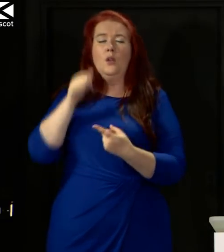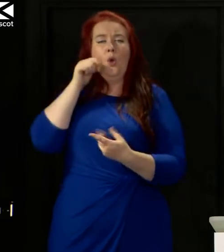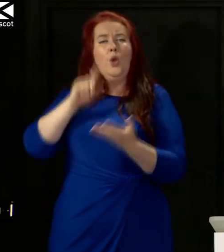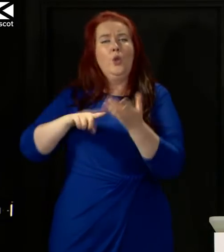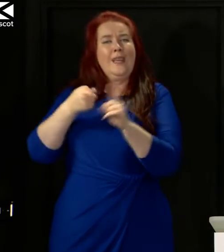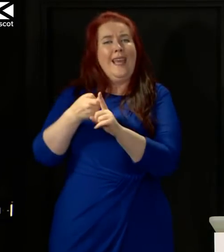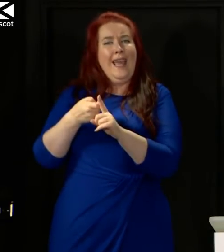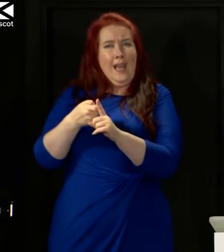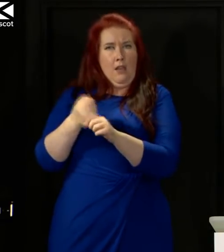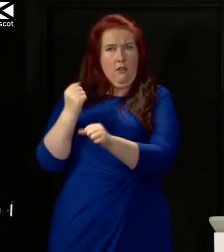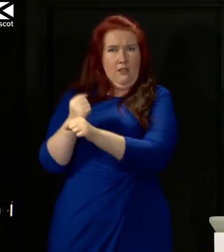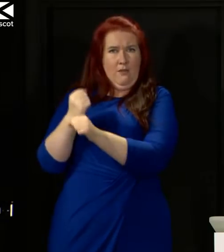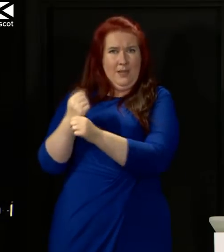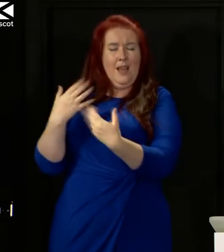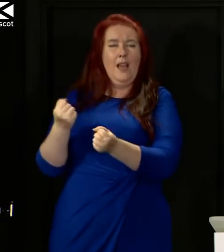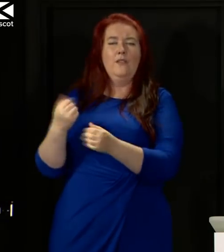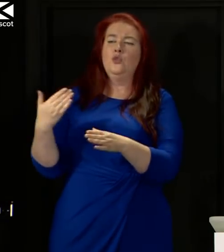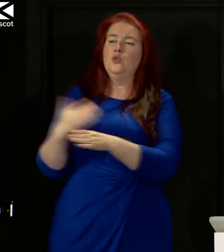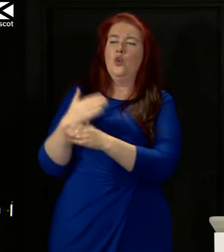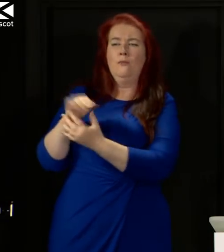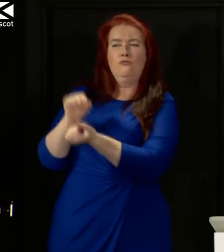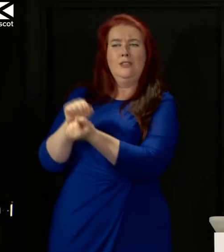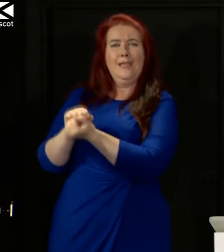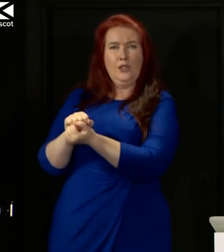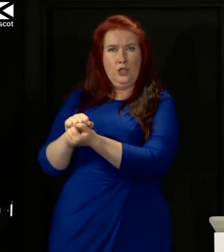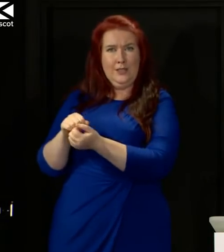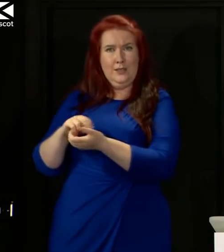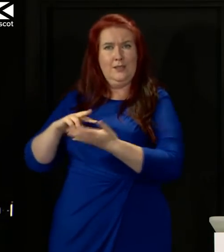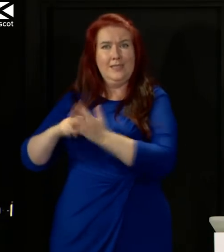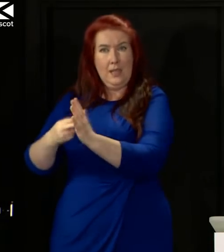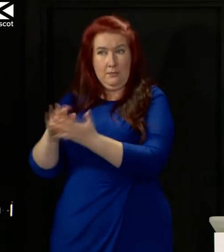scheme that was put in place at the start of lockdown will mean that these figures are